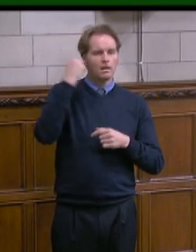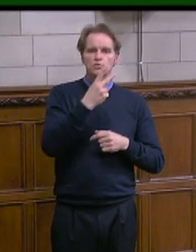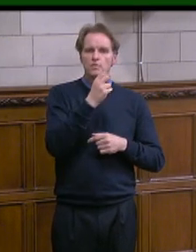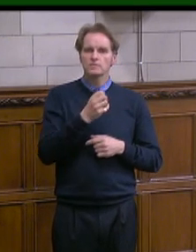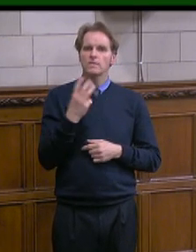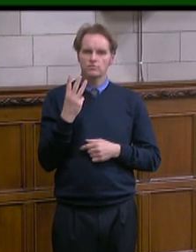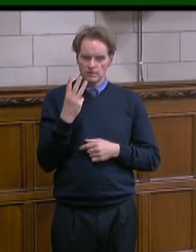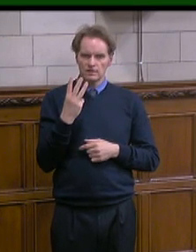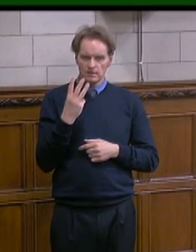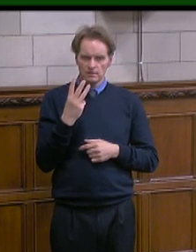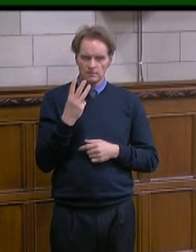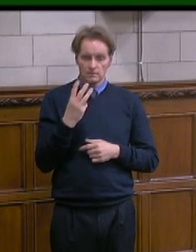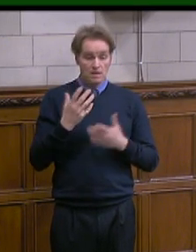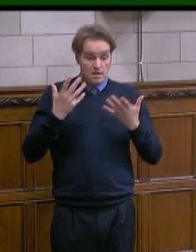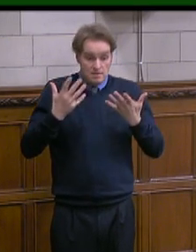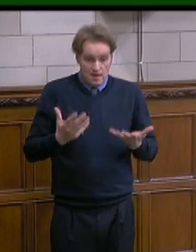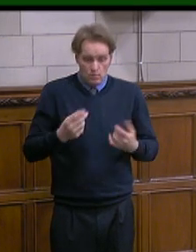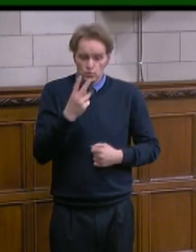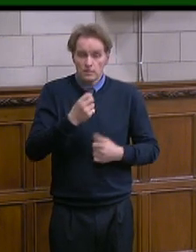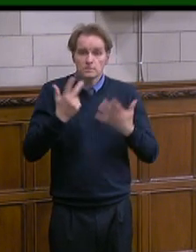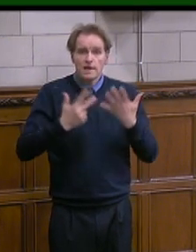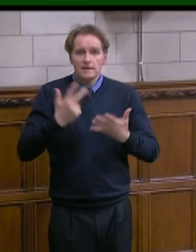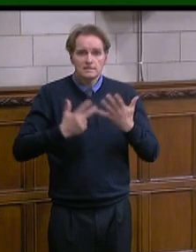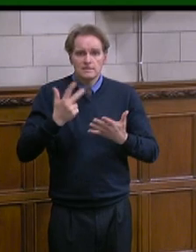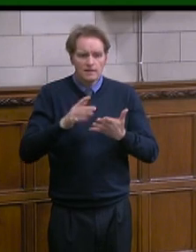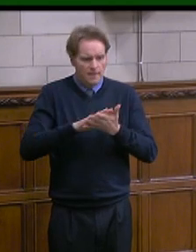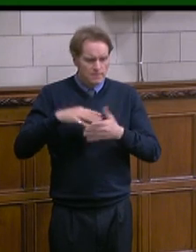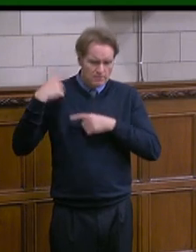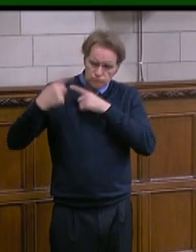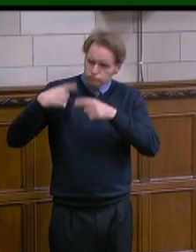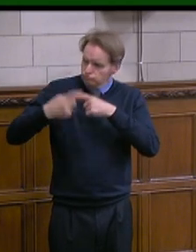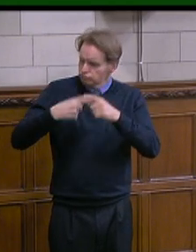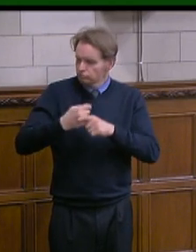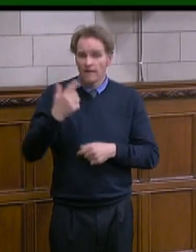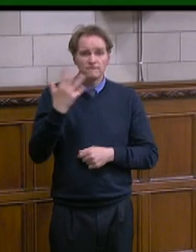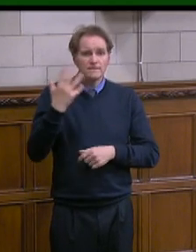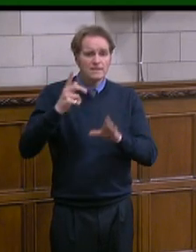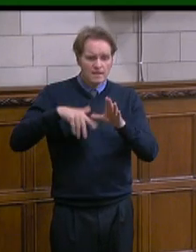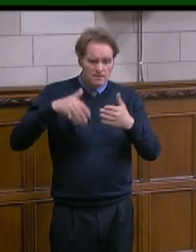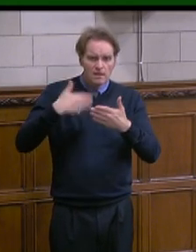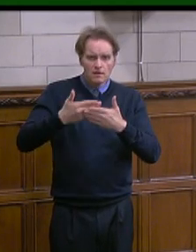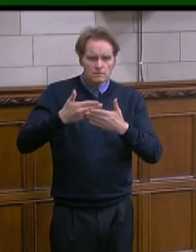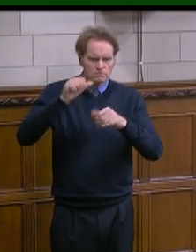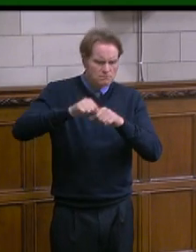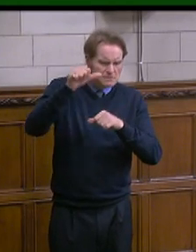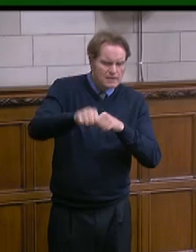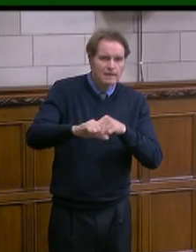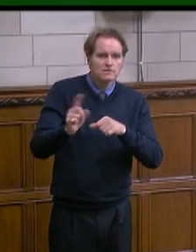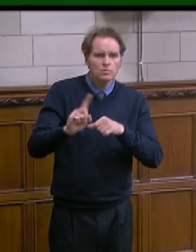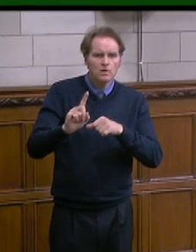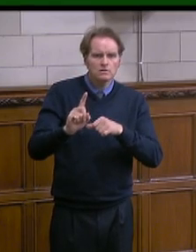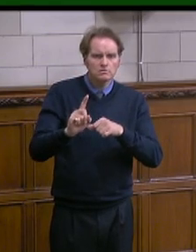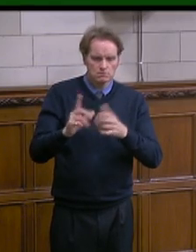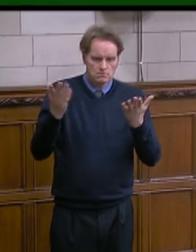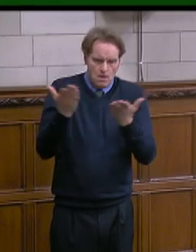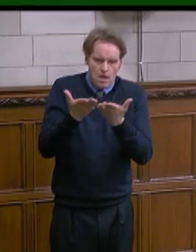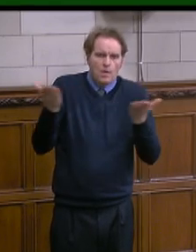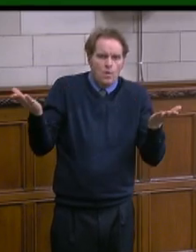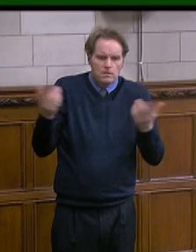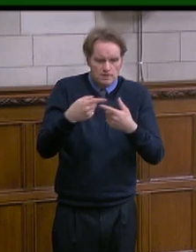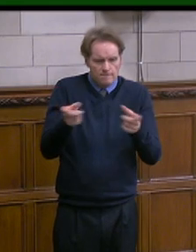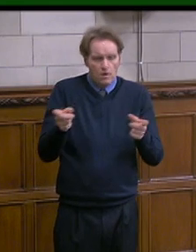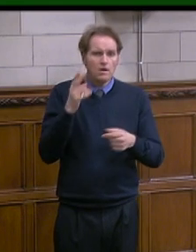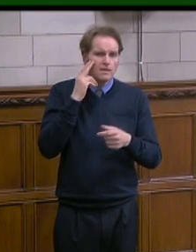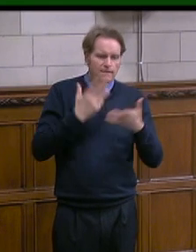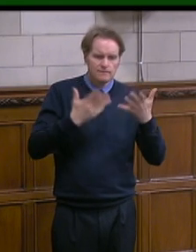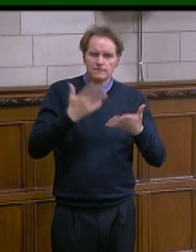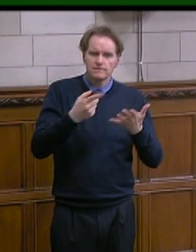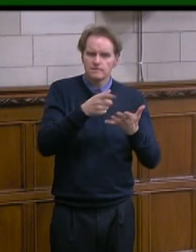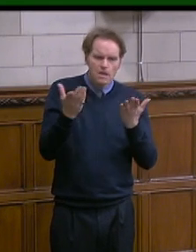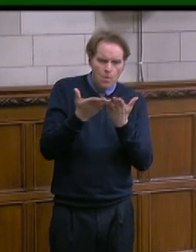Fifteen years later it is time to take the next steps to equality for users of BSL.